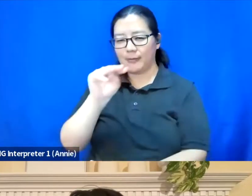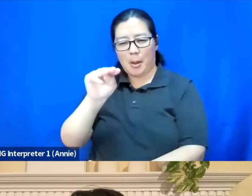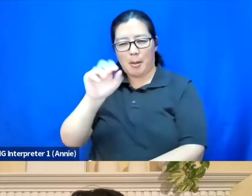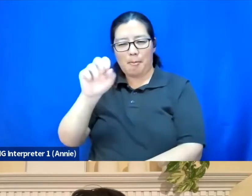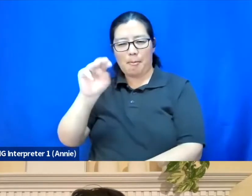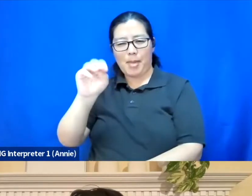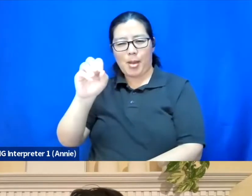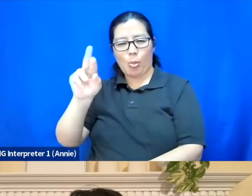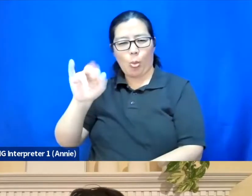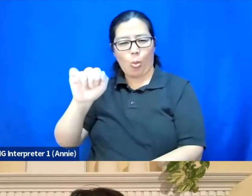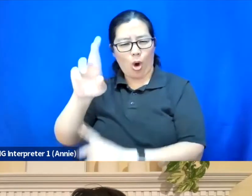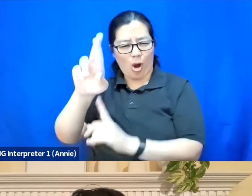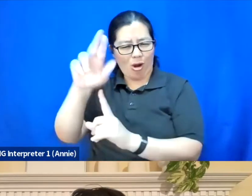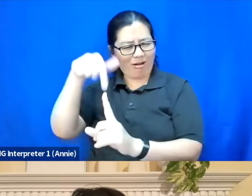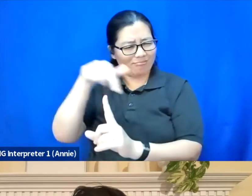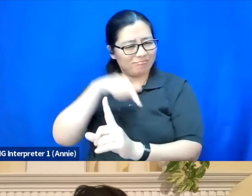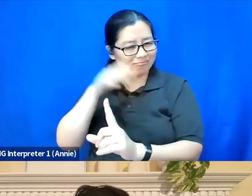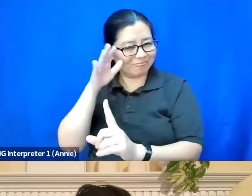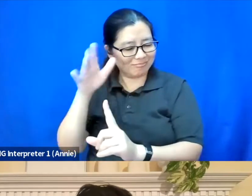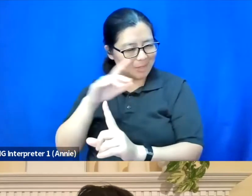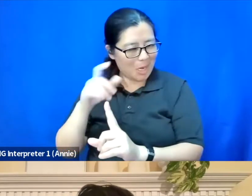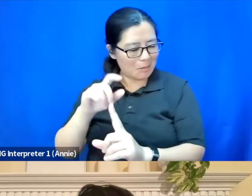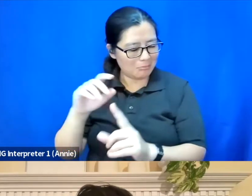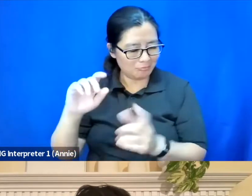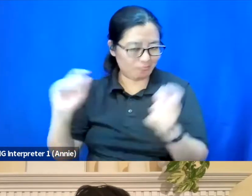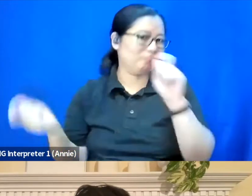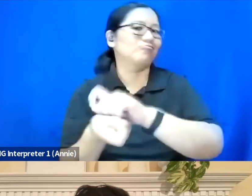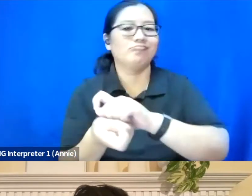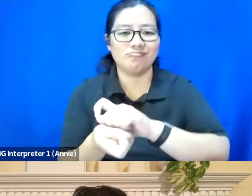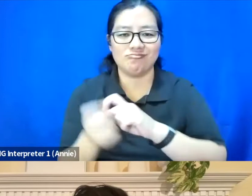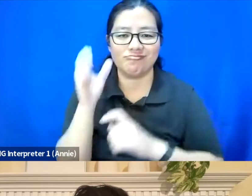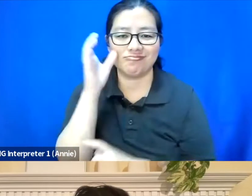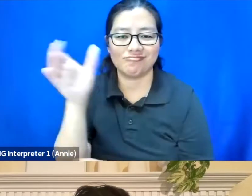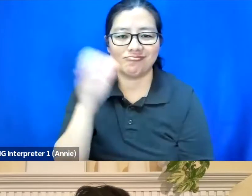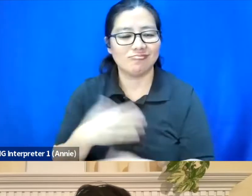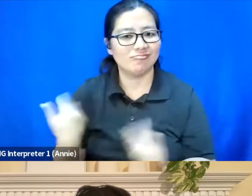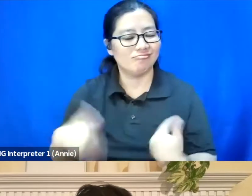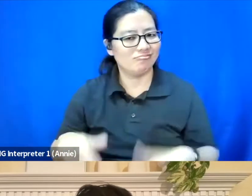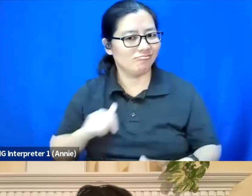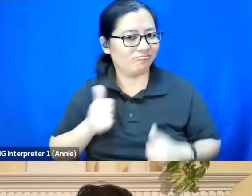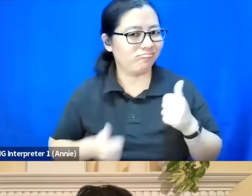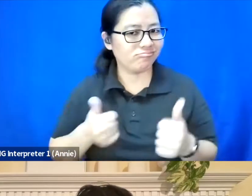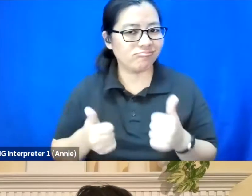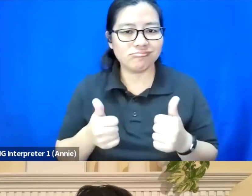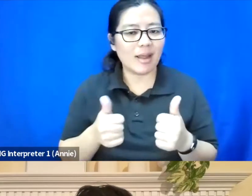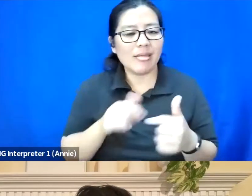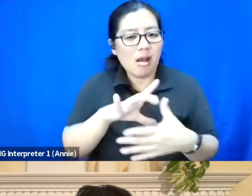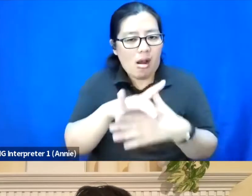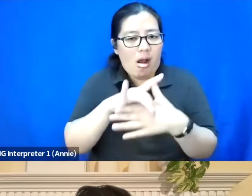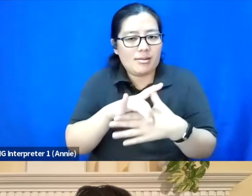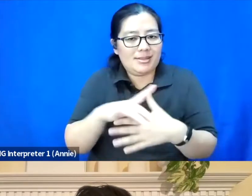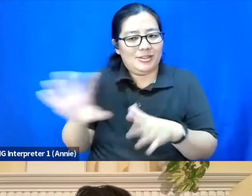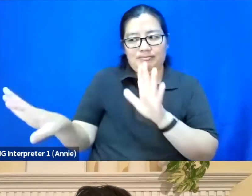in The Bone Collector and this is a short exchange that they had that is represented